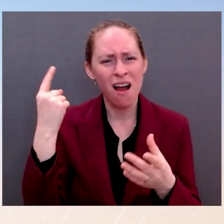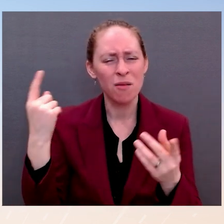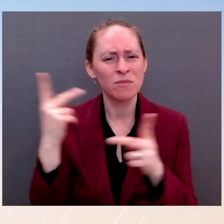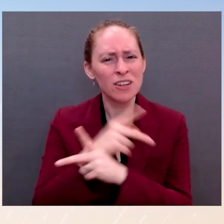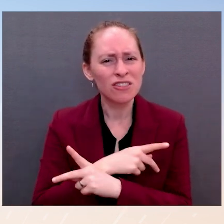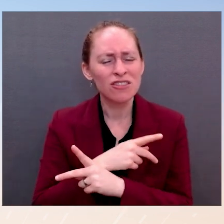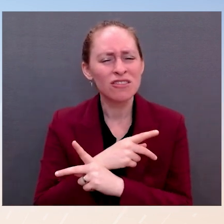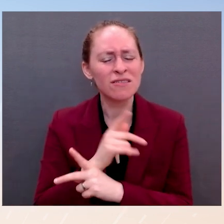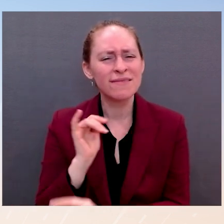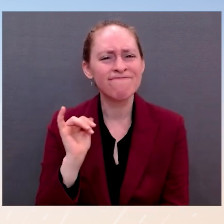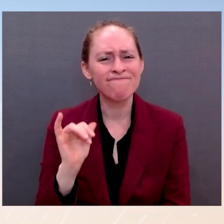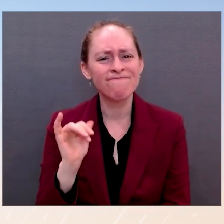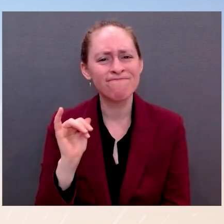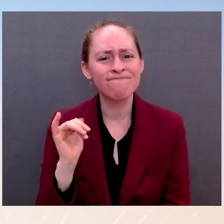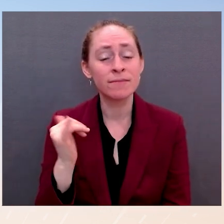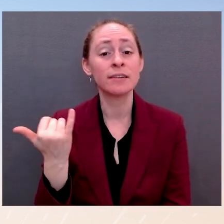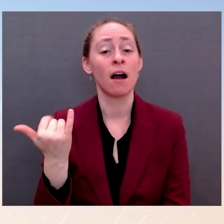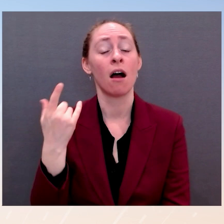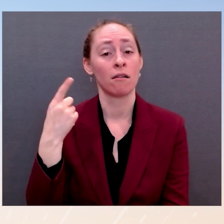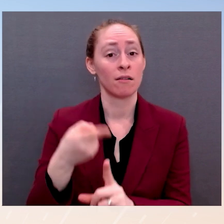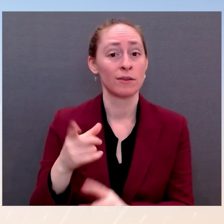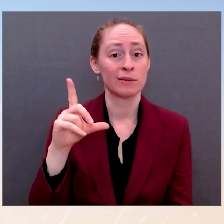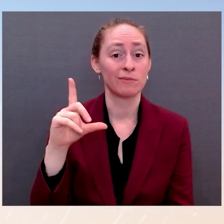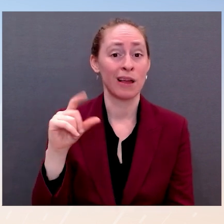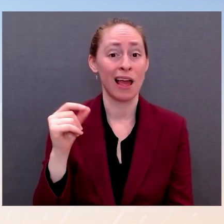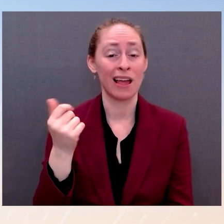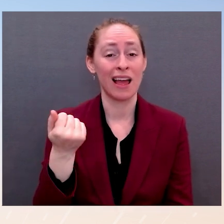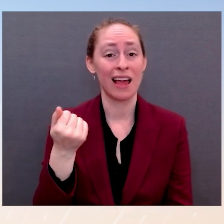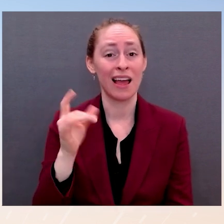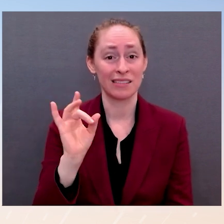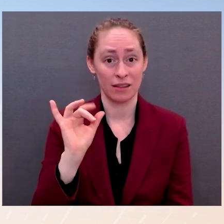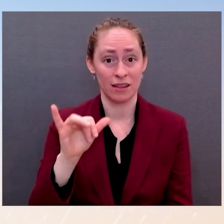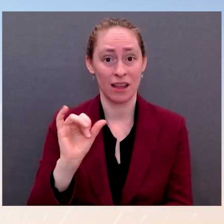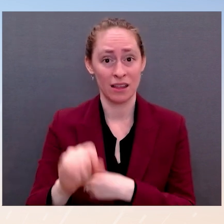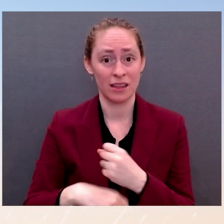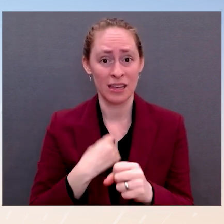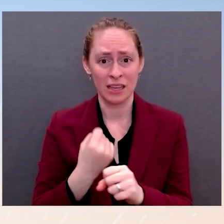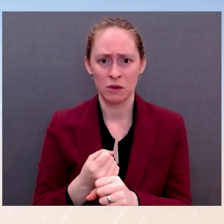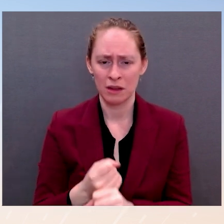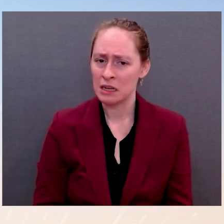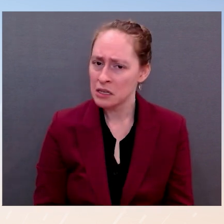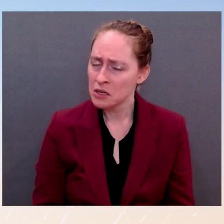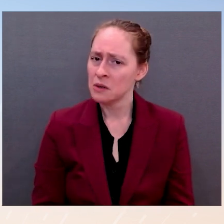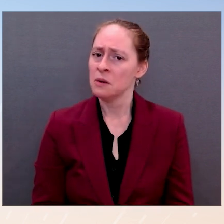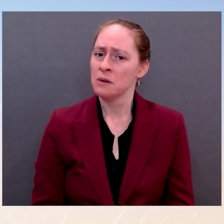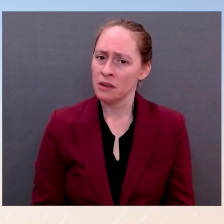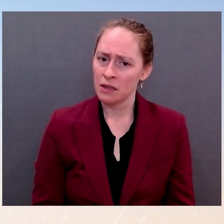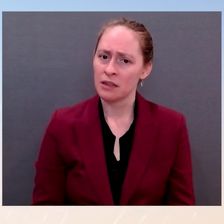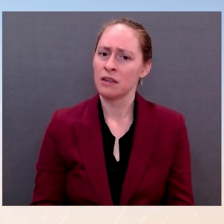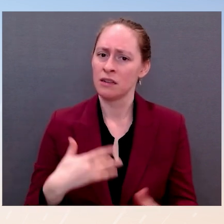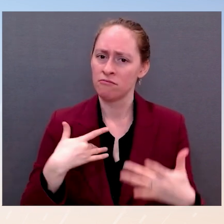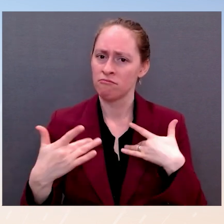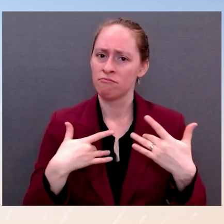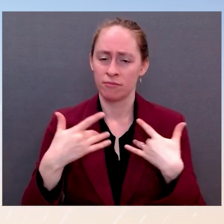So in 2018, black people remain at a higher risk of dying from colon and rectum and prostate cancer